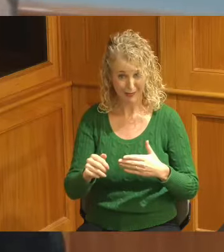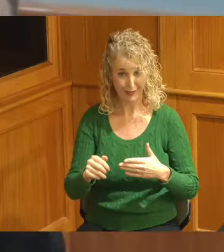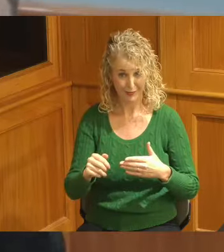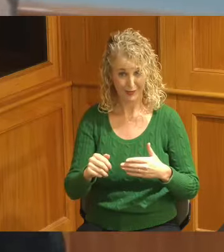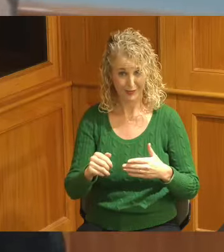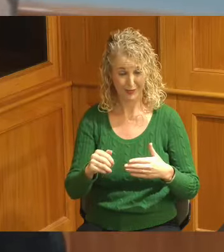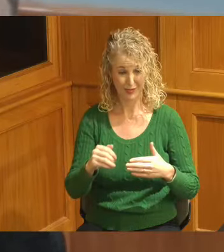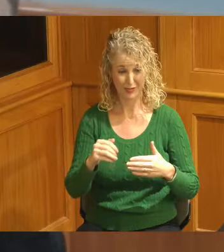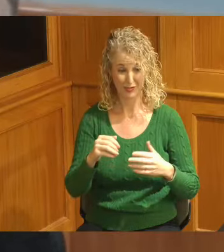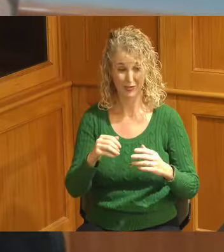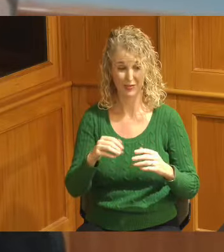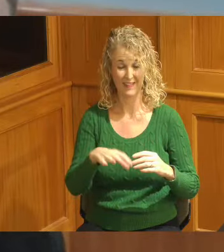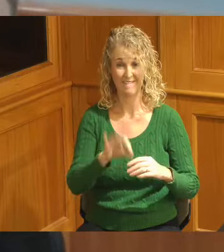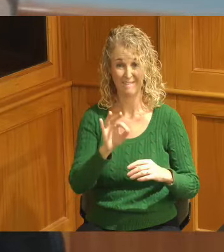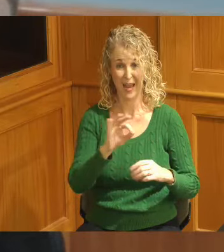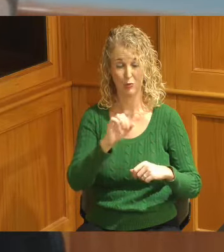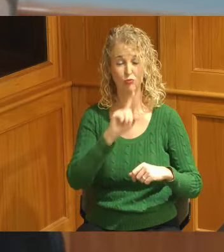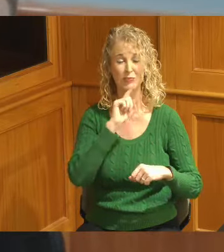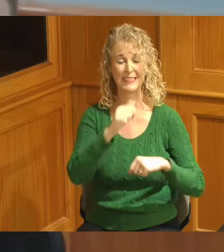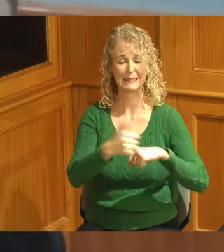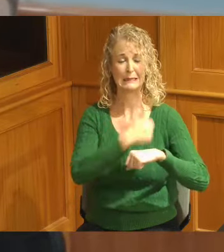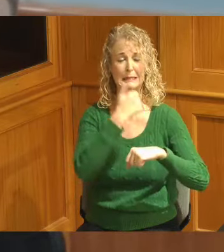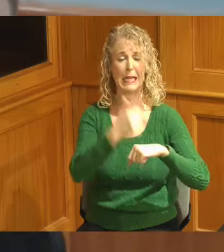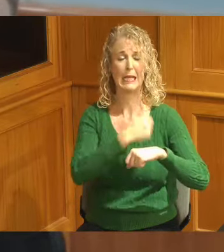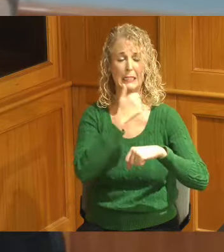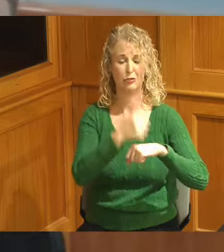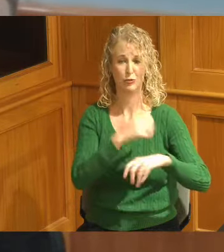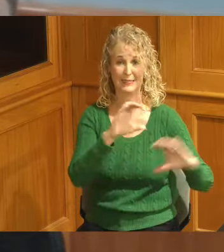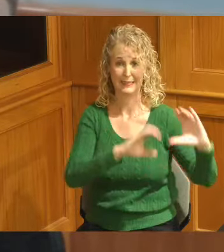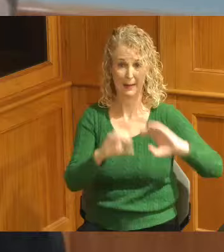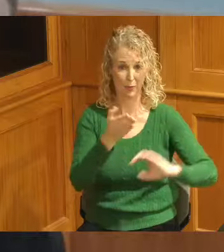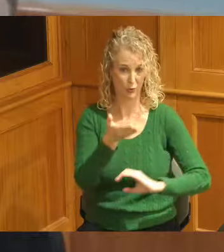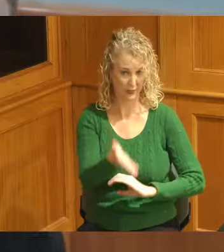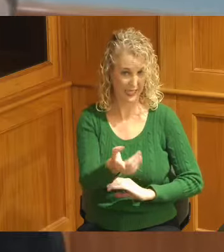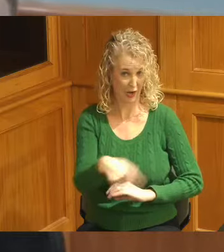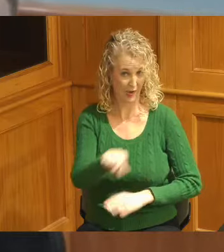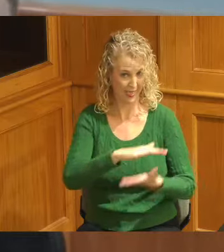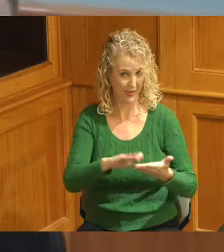substance that was throughout the property. So, your funds today is truly gap funding. some of the